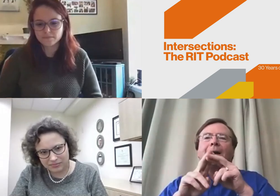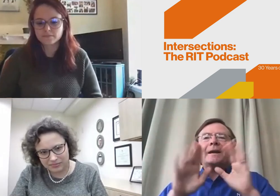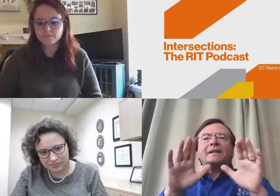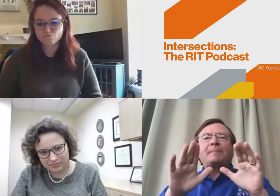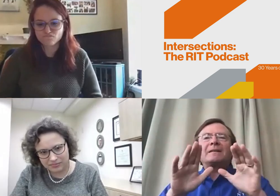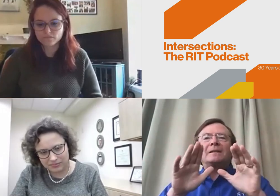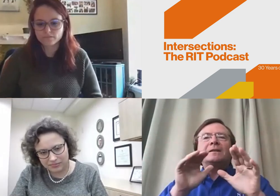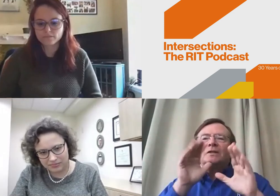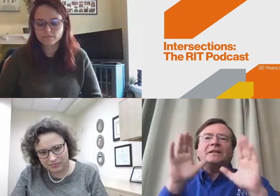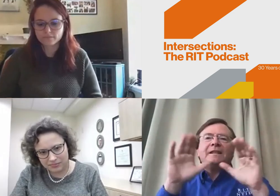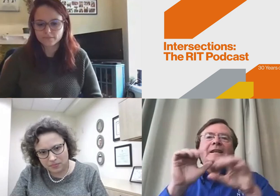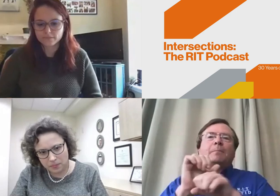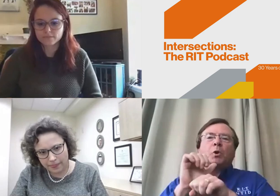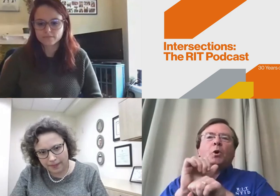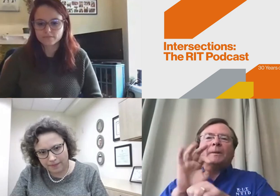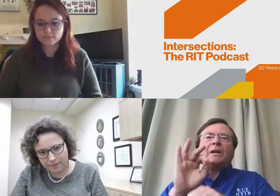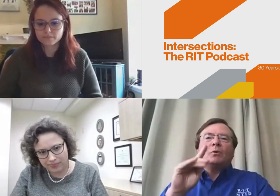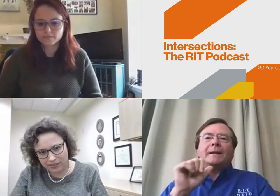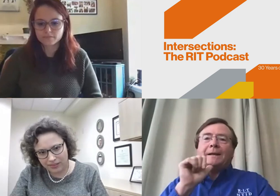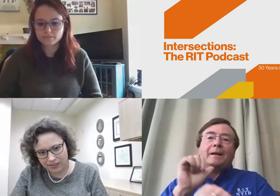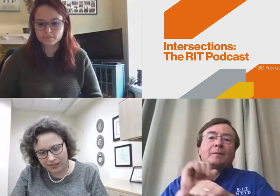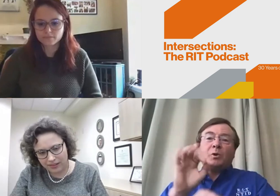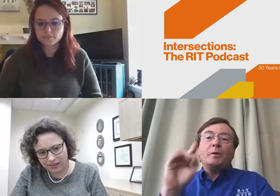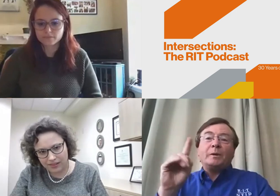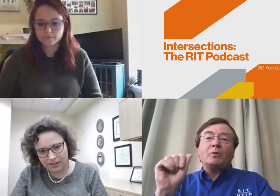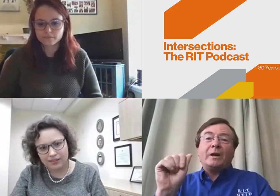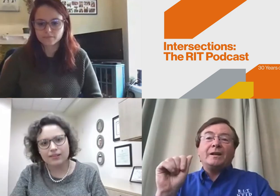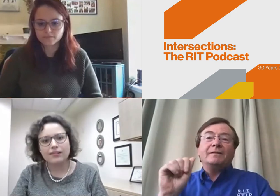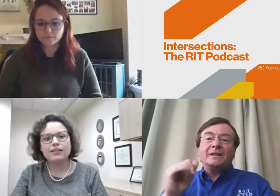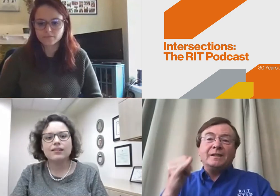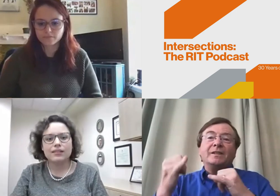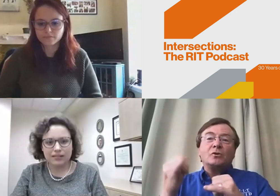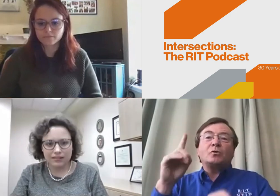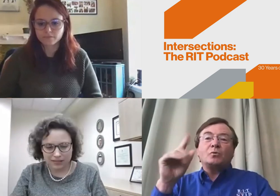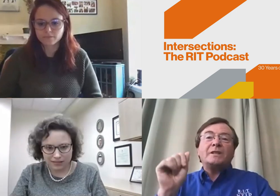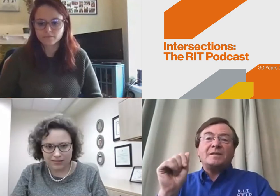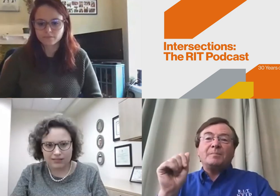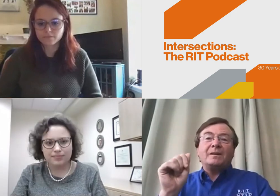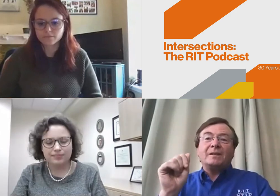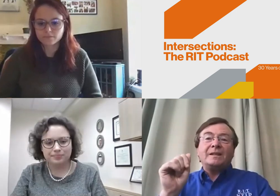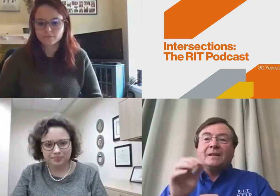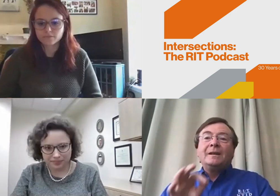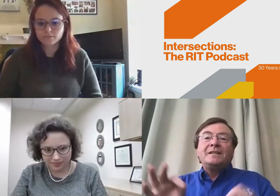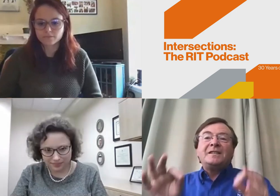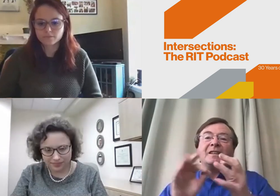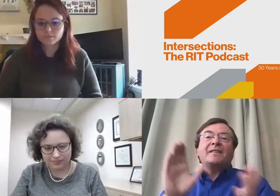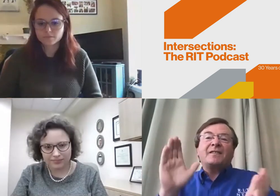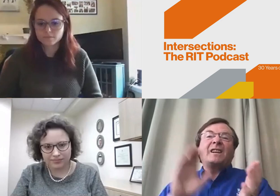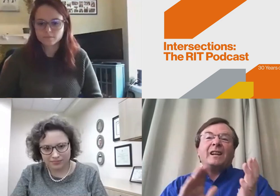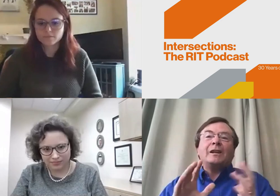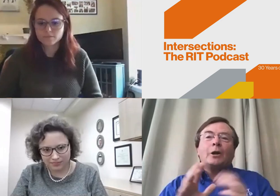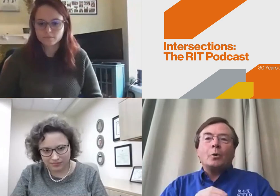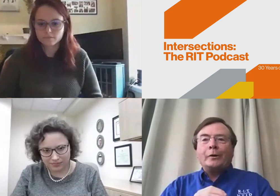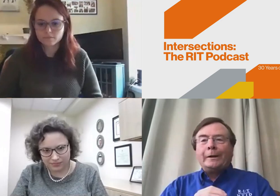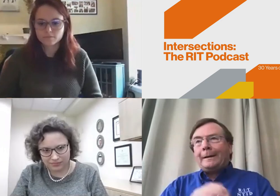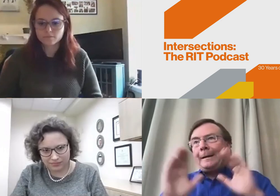I expected to see the unemployment rate of individuals with disabilities significantly lower.